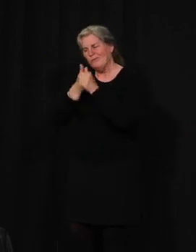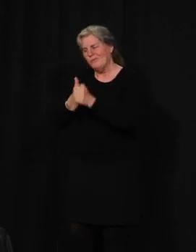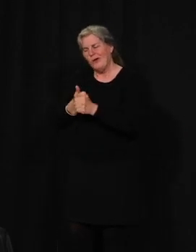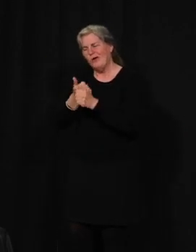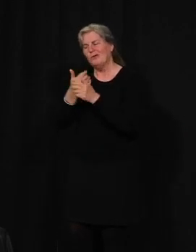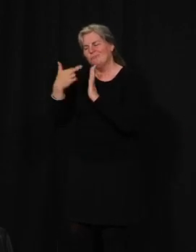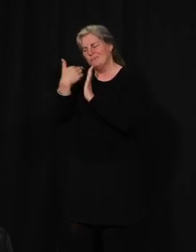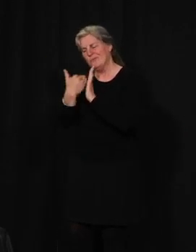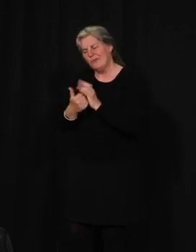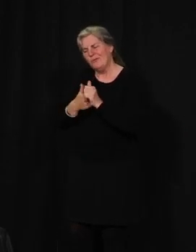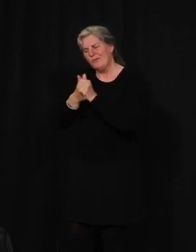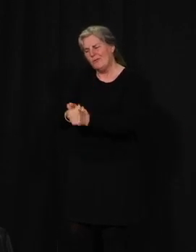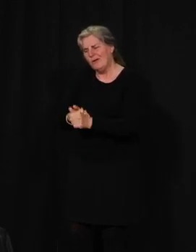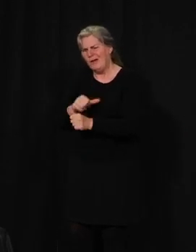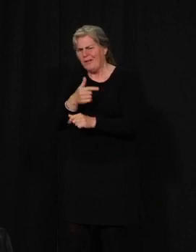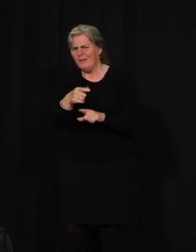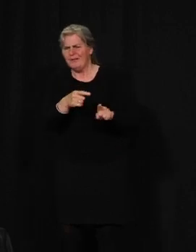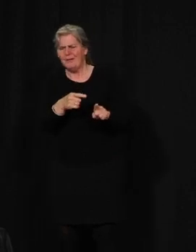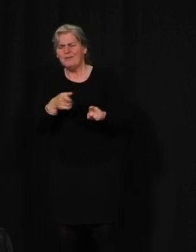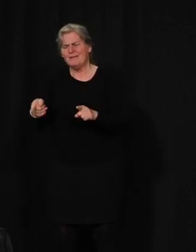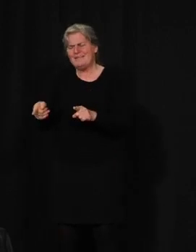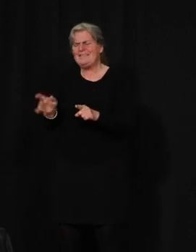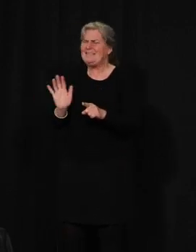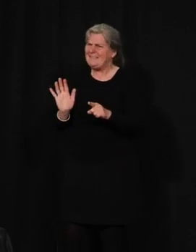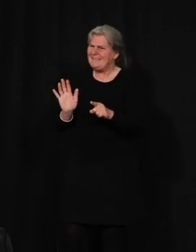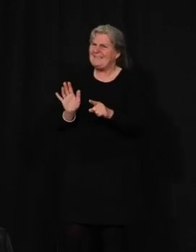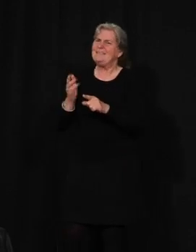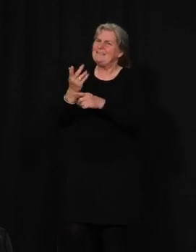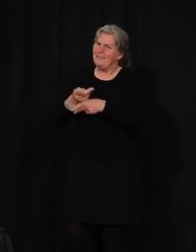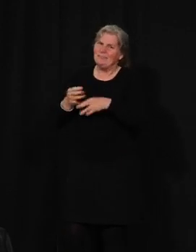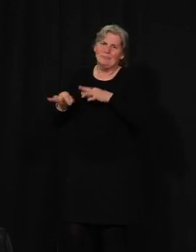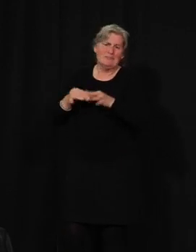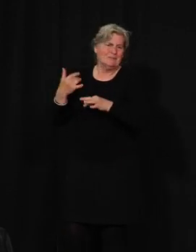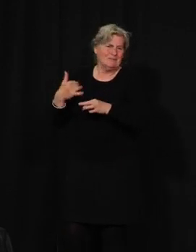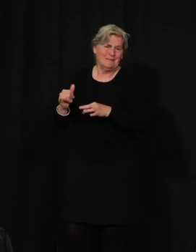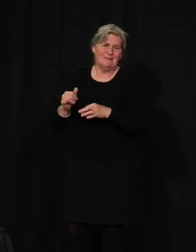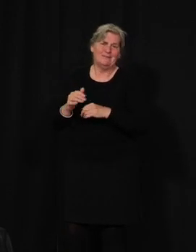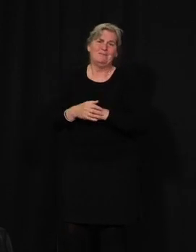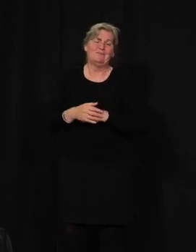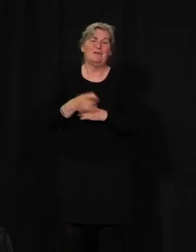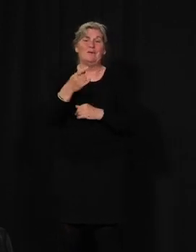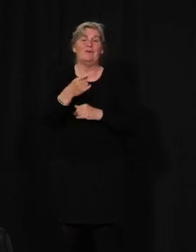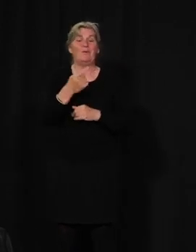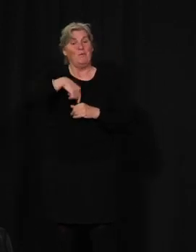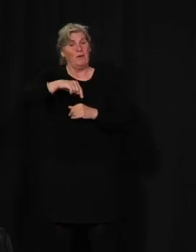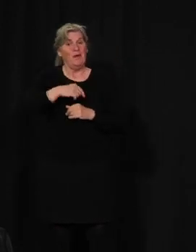continue to follow the guidelins when others don't. It is those of us that are rule followers who will help to keep